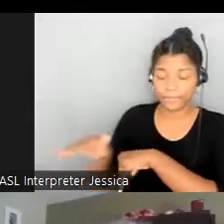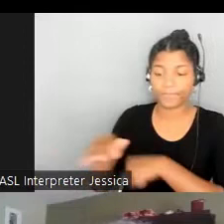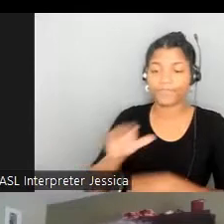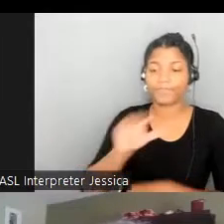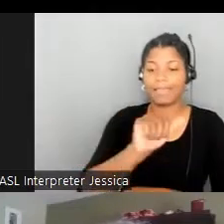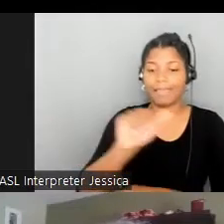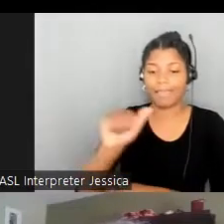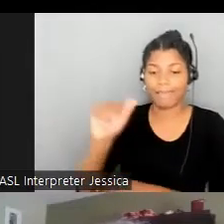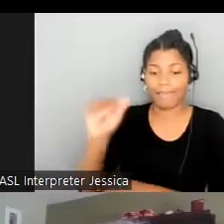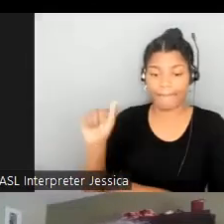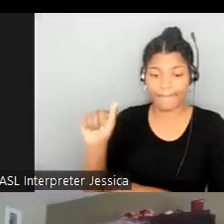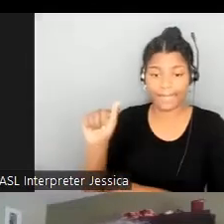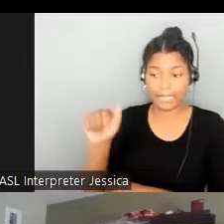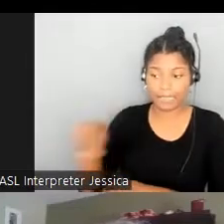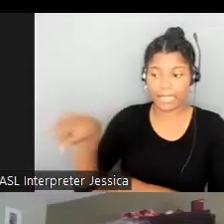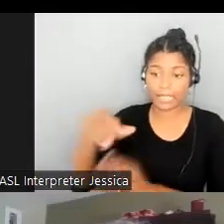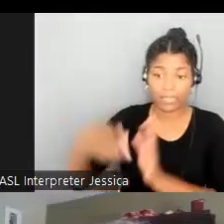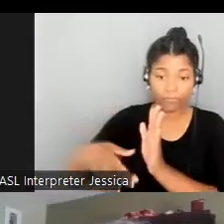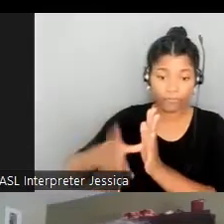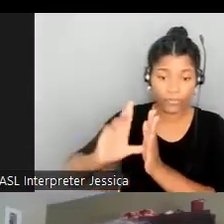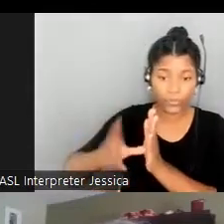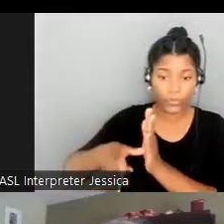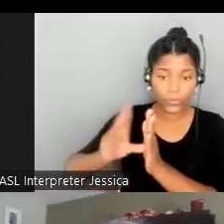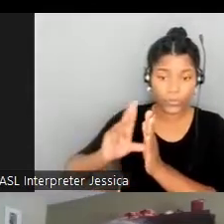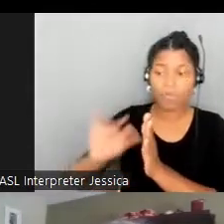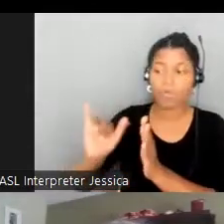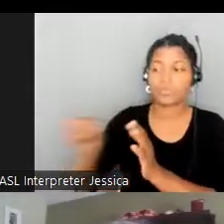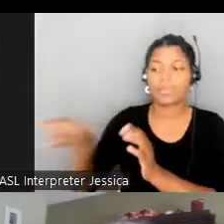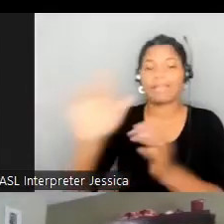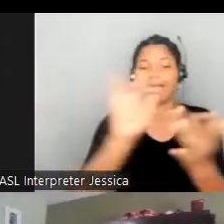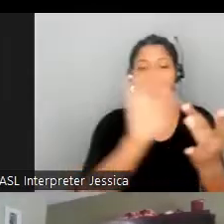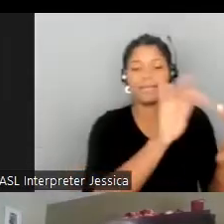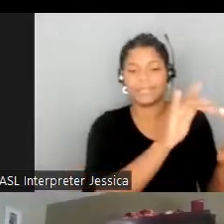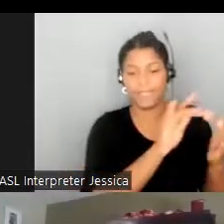them and make contacts with people.